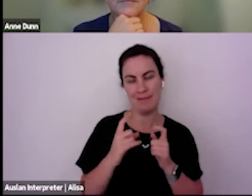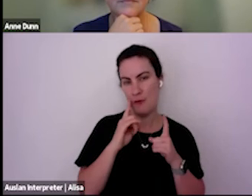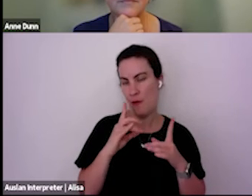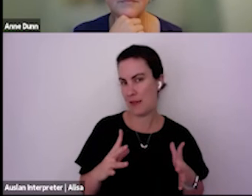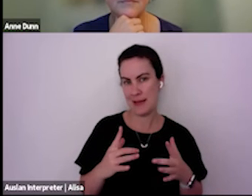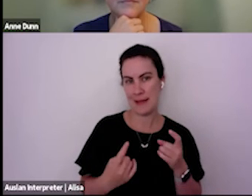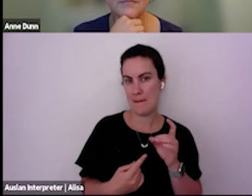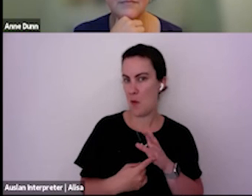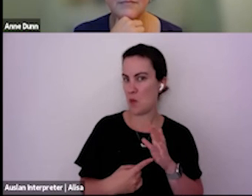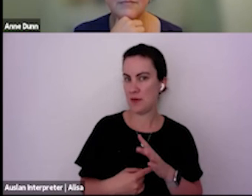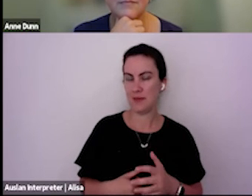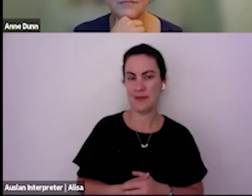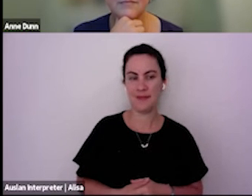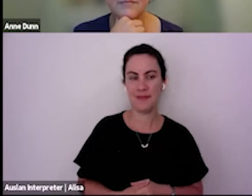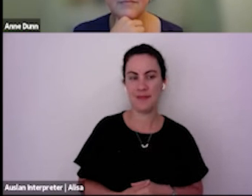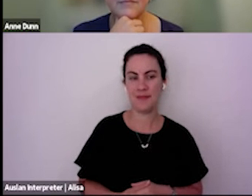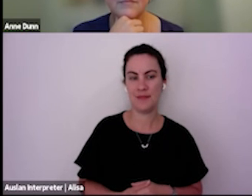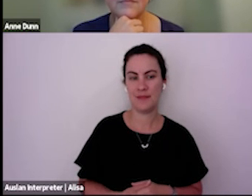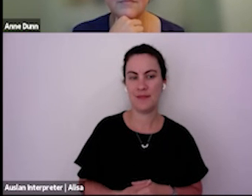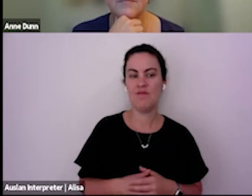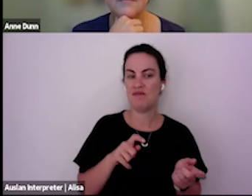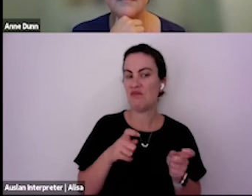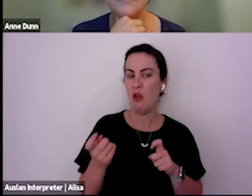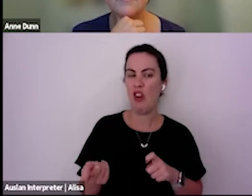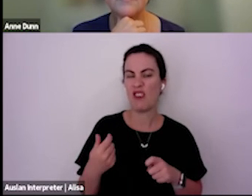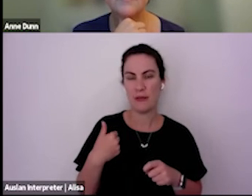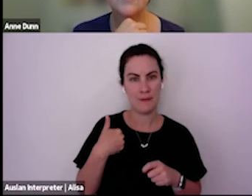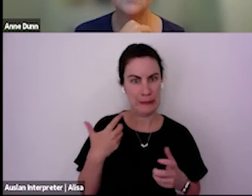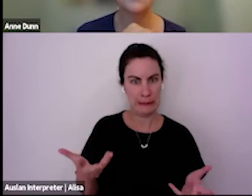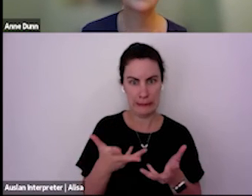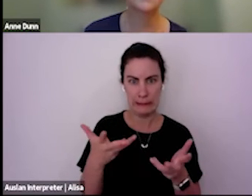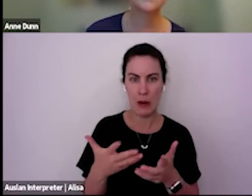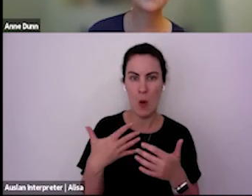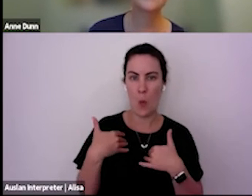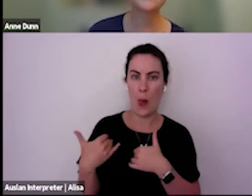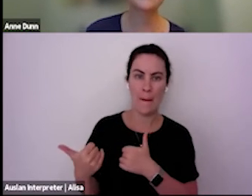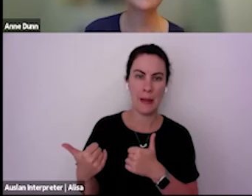And in lockdown we can for size things like well-being and showing support or doing something different outside of lockdown.